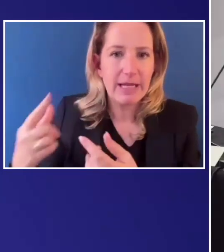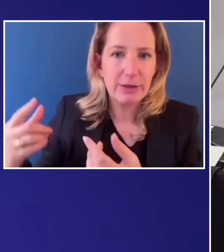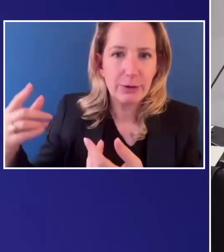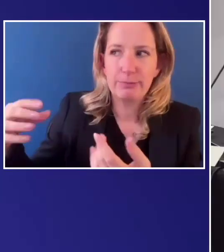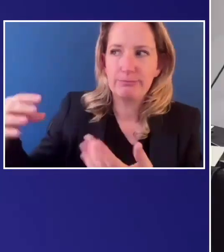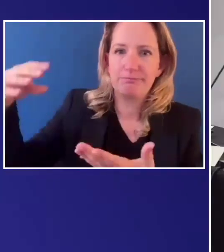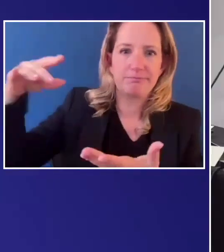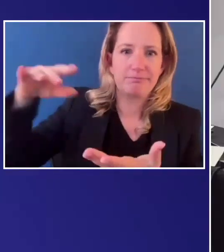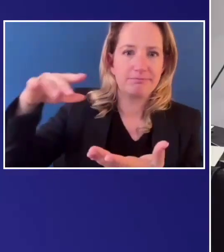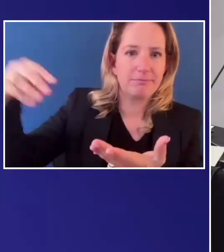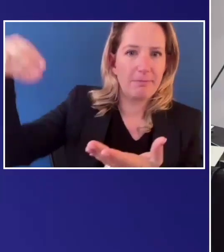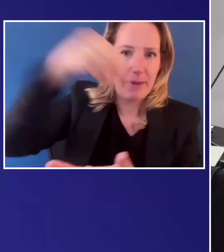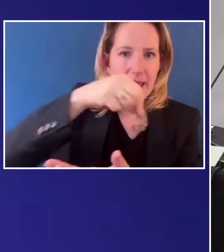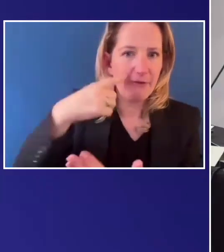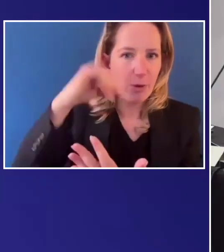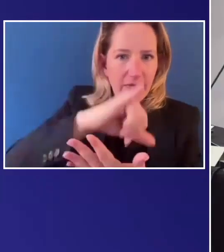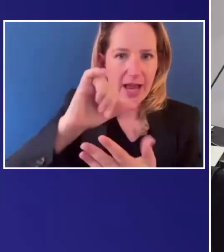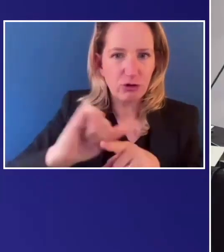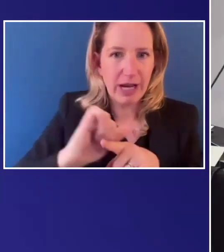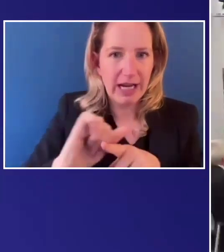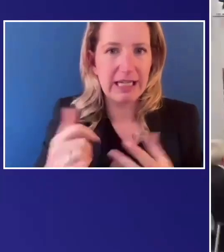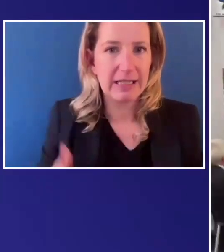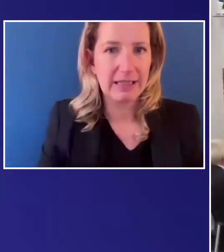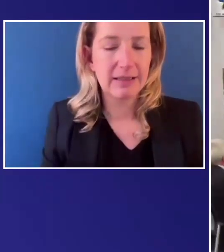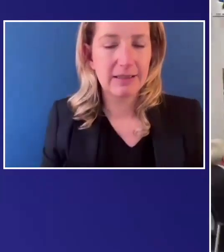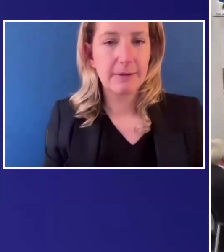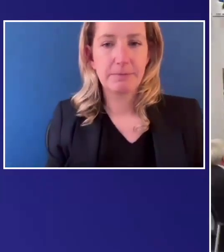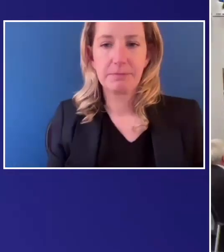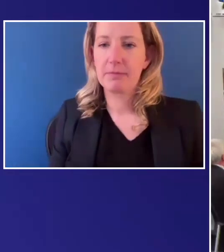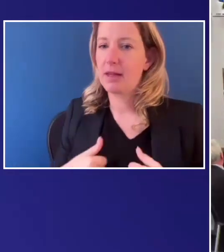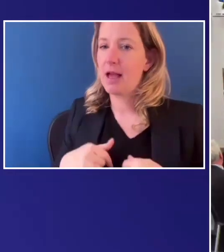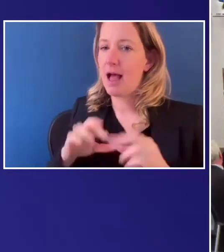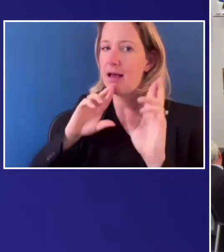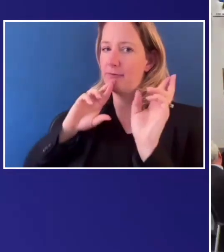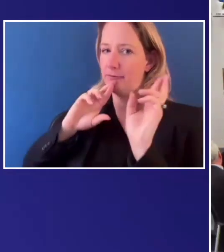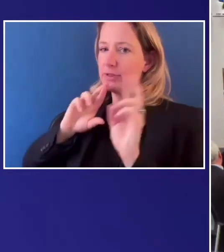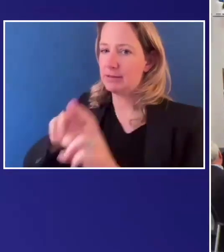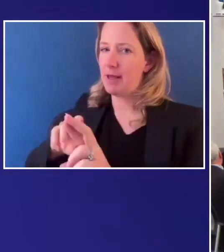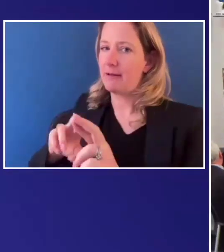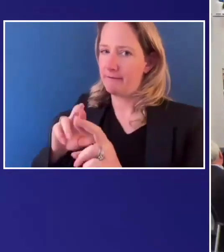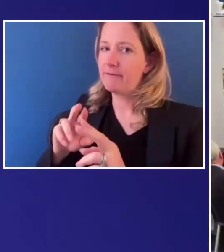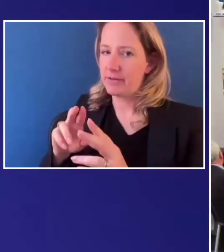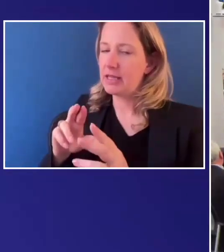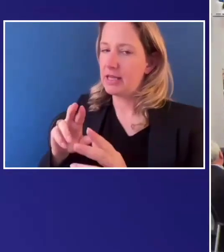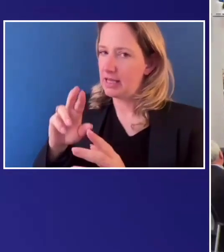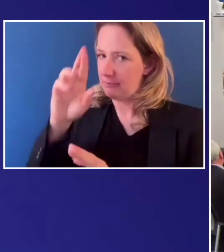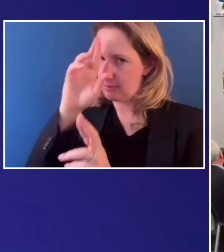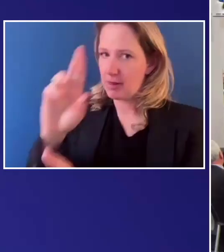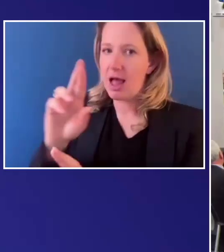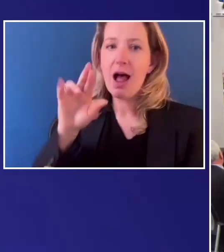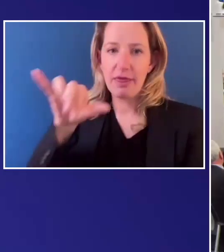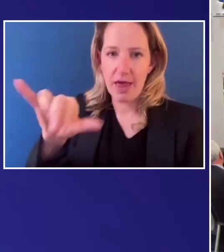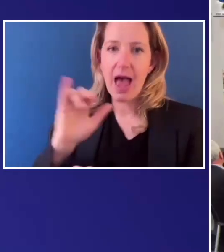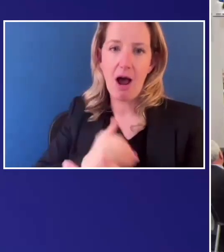I would respectfully reply that by the time that happens and that nudge is effective, our colleges will be closed.